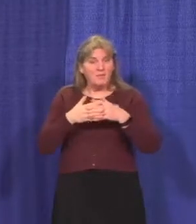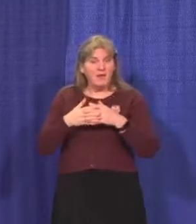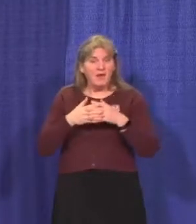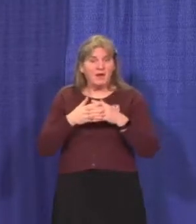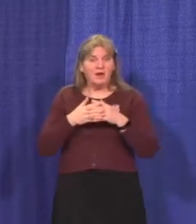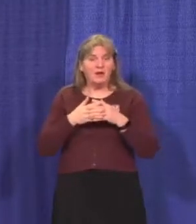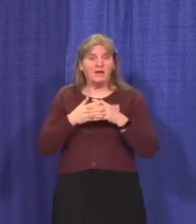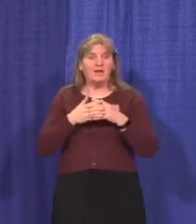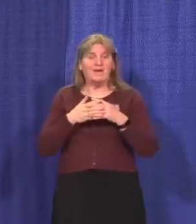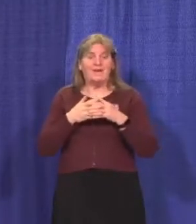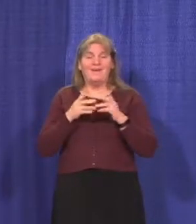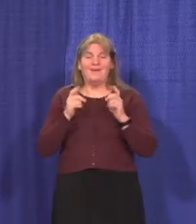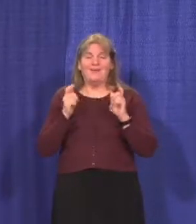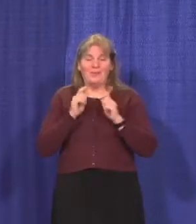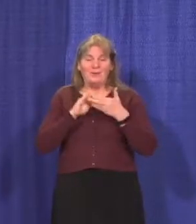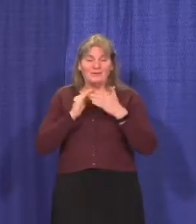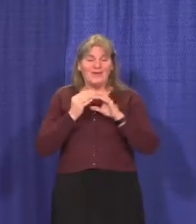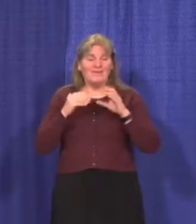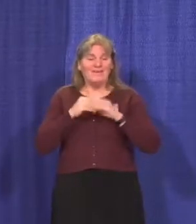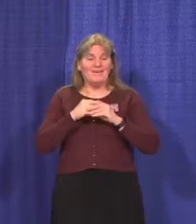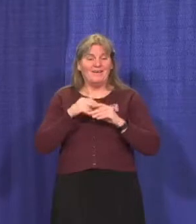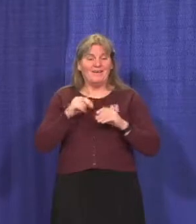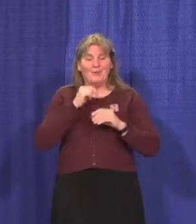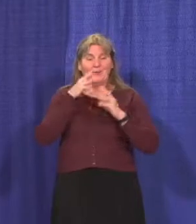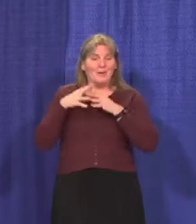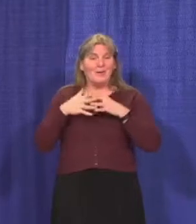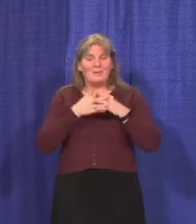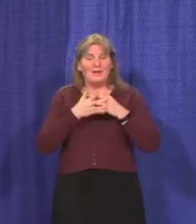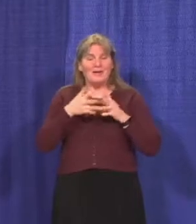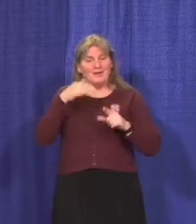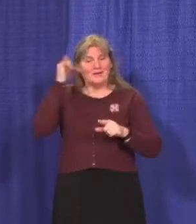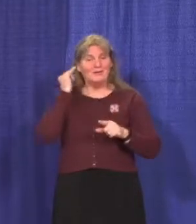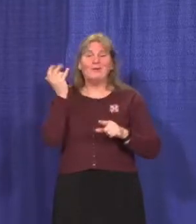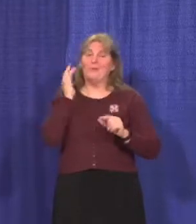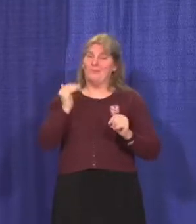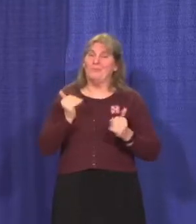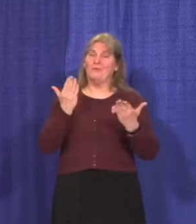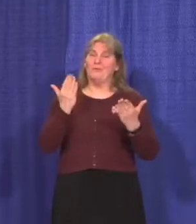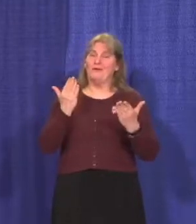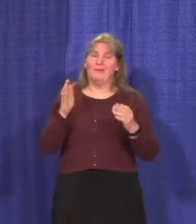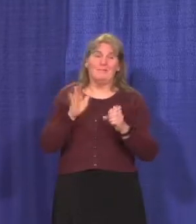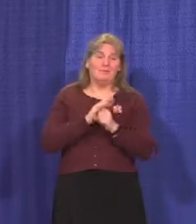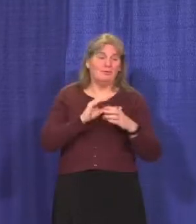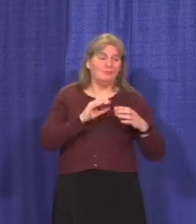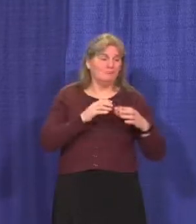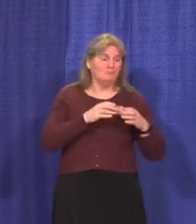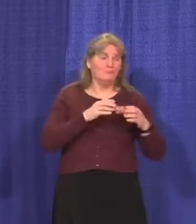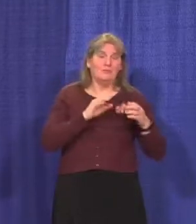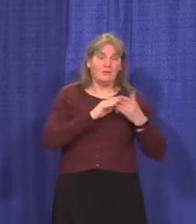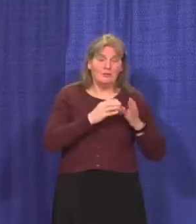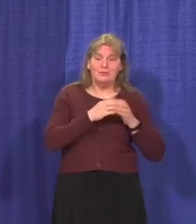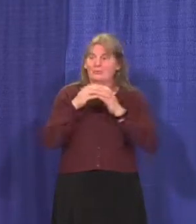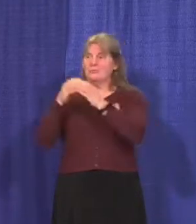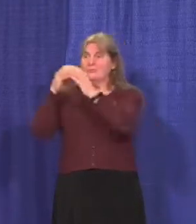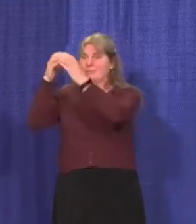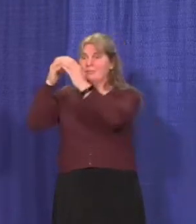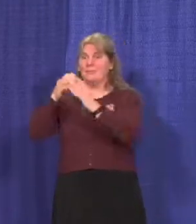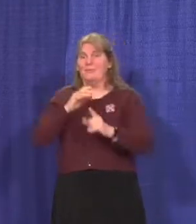to have open vaccinations for a whole population, that seemed to be daunting to some to begin